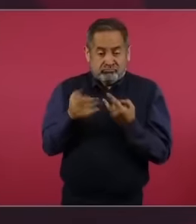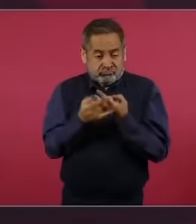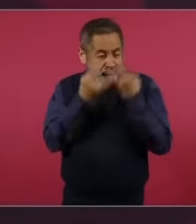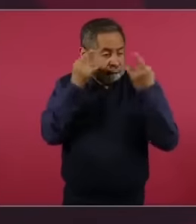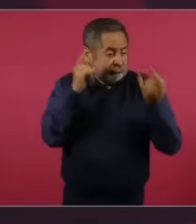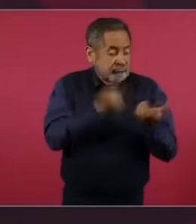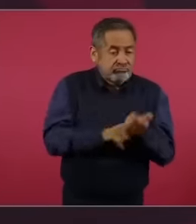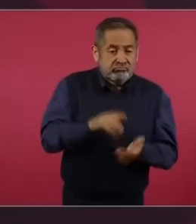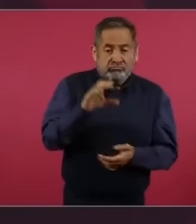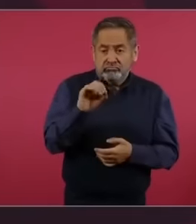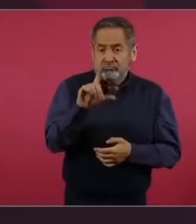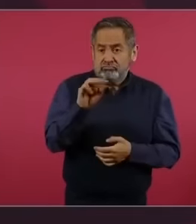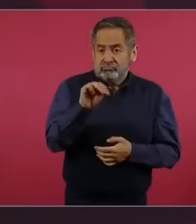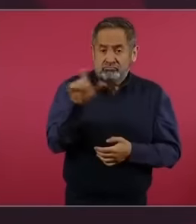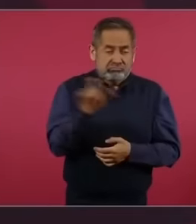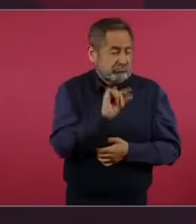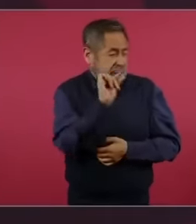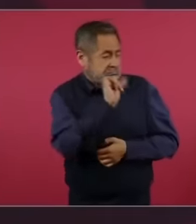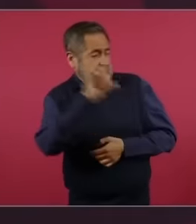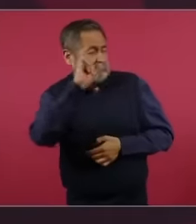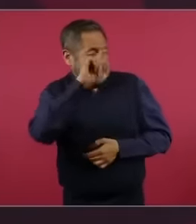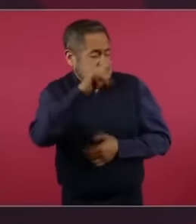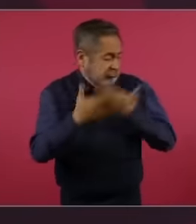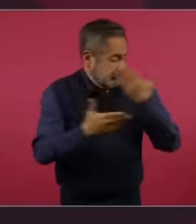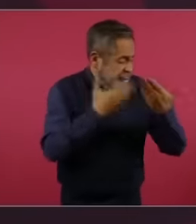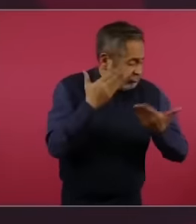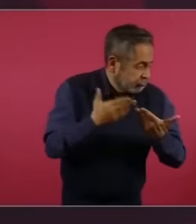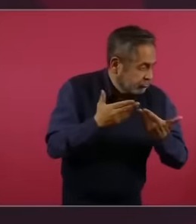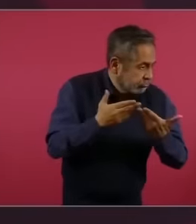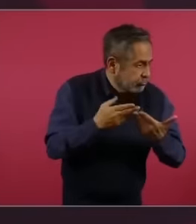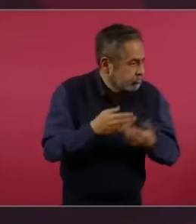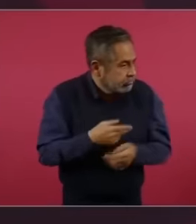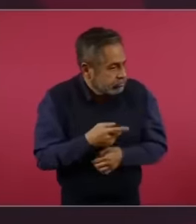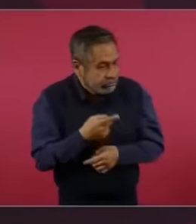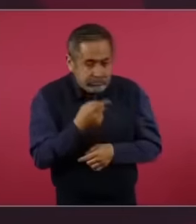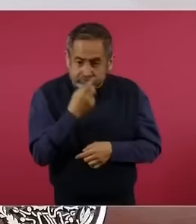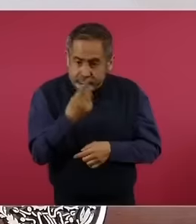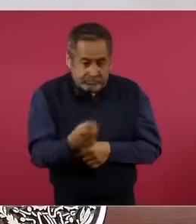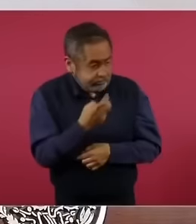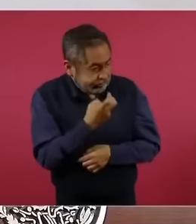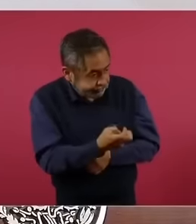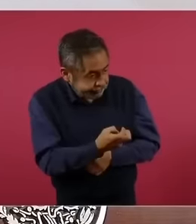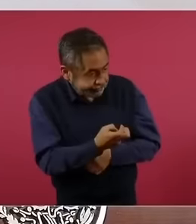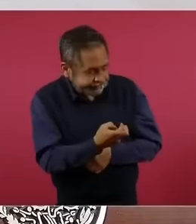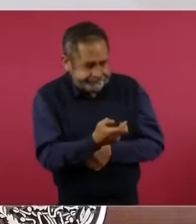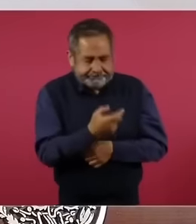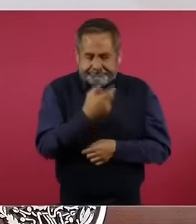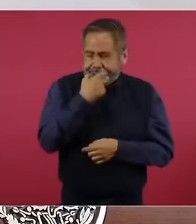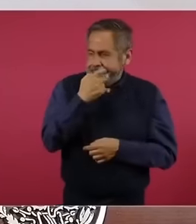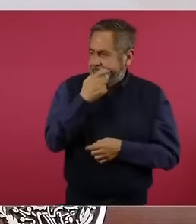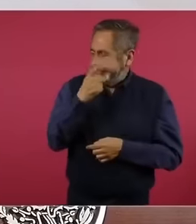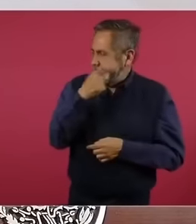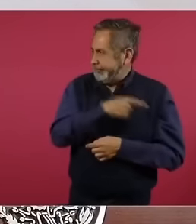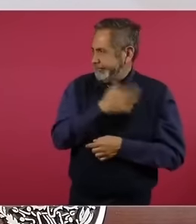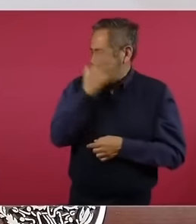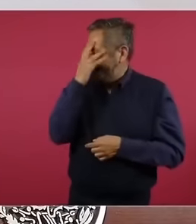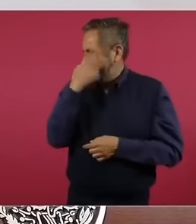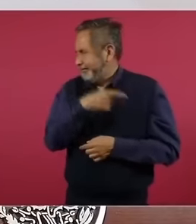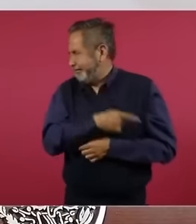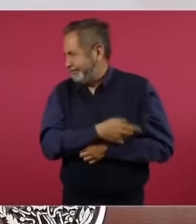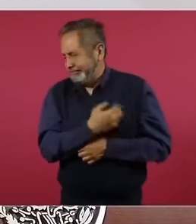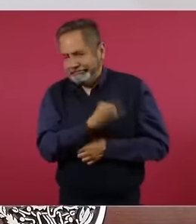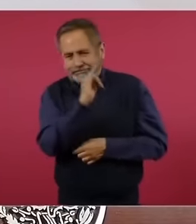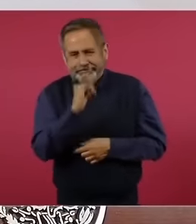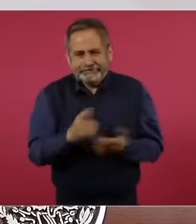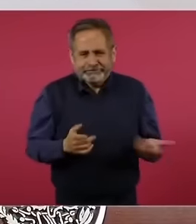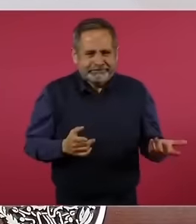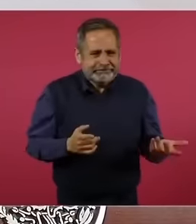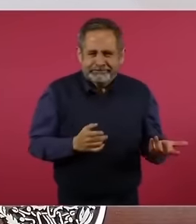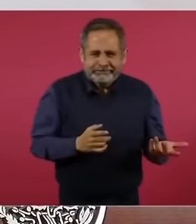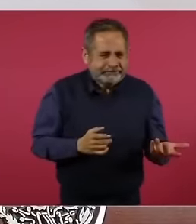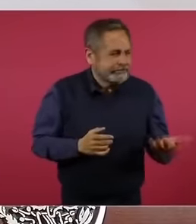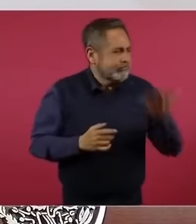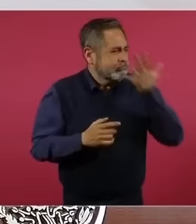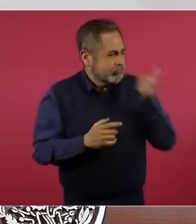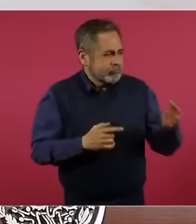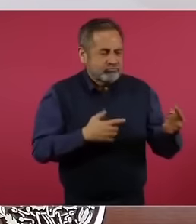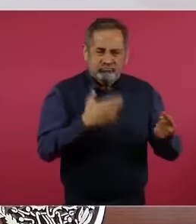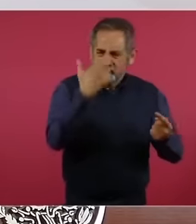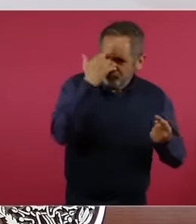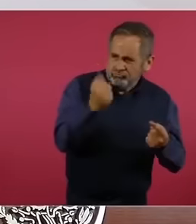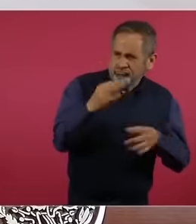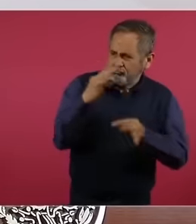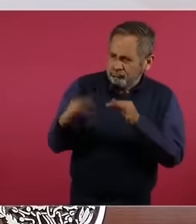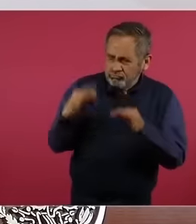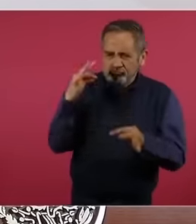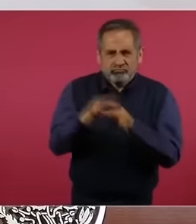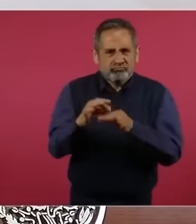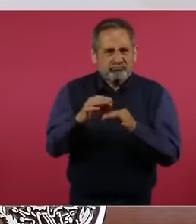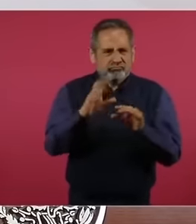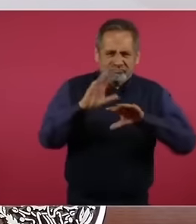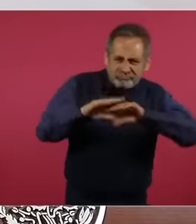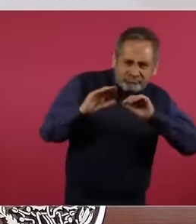Mexican College of Penalty makes. foreign because there is no conceptual theoretical rigor. There is a lot of intellectual dishonesty